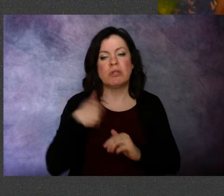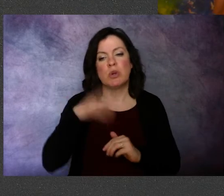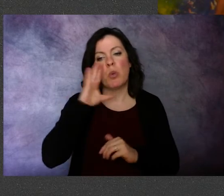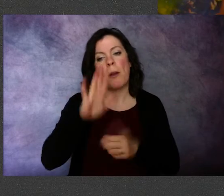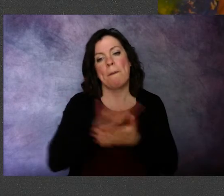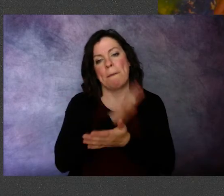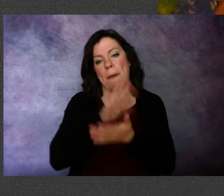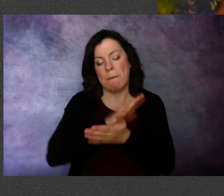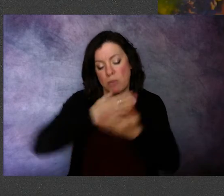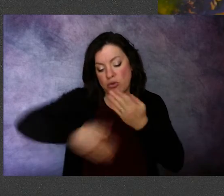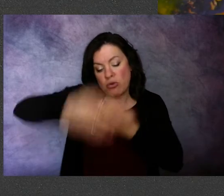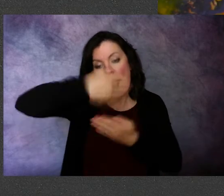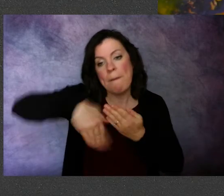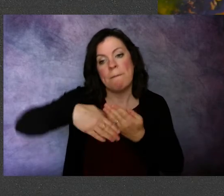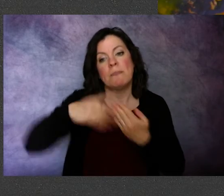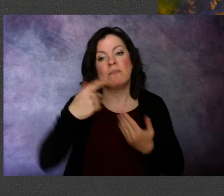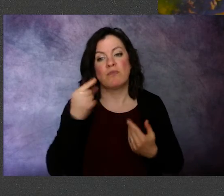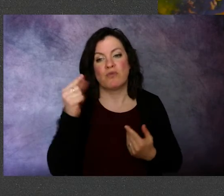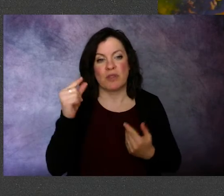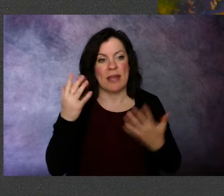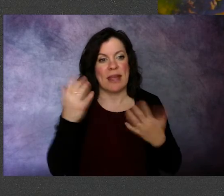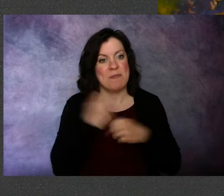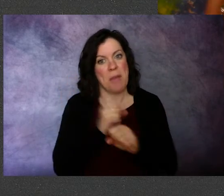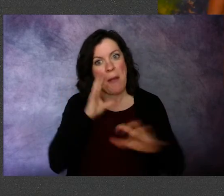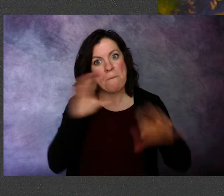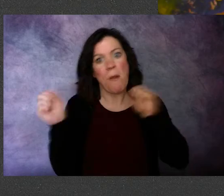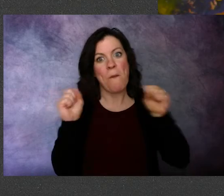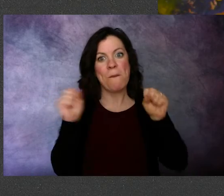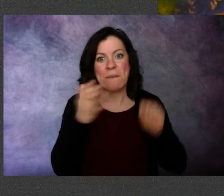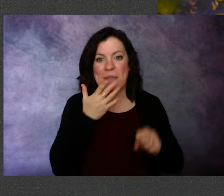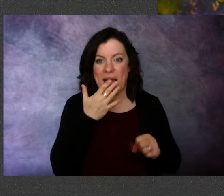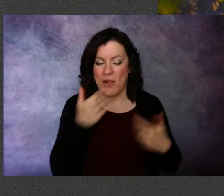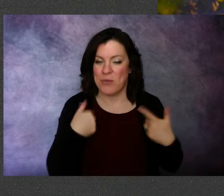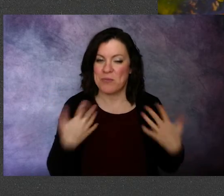some paper to it to make it more colorful, I think. So I'm gonna take my glue stick.